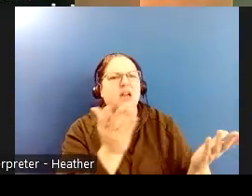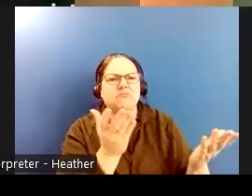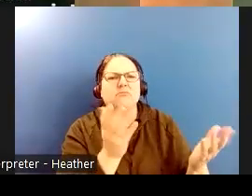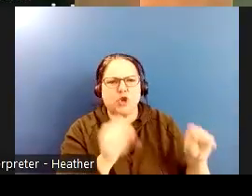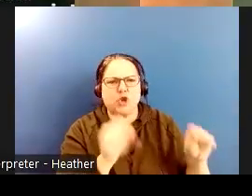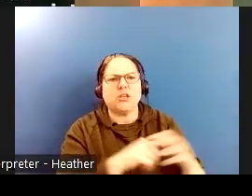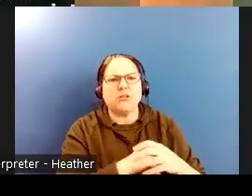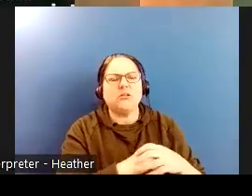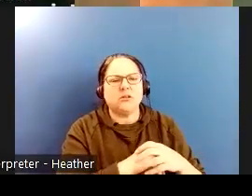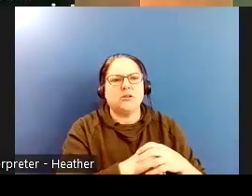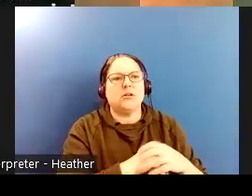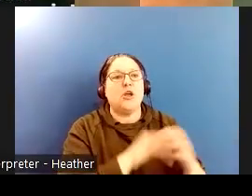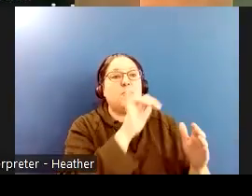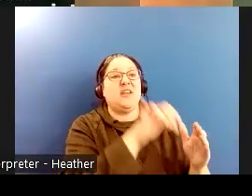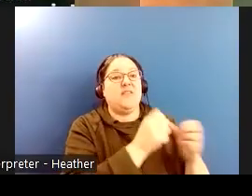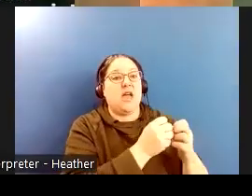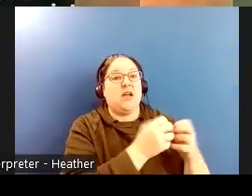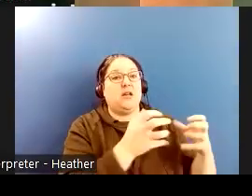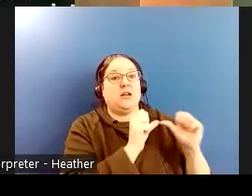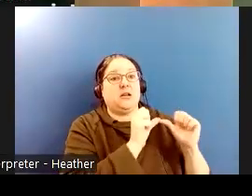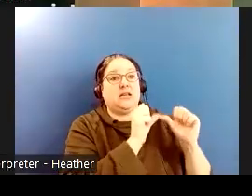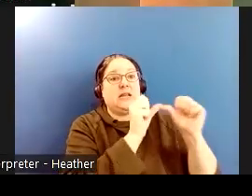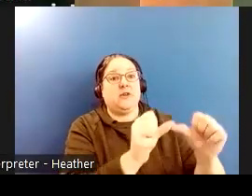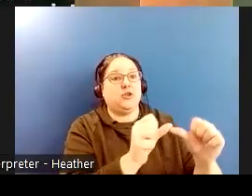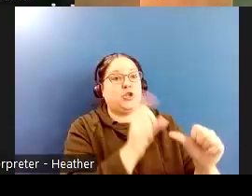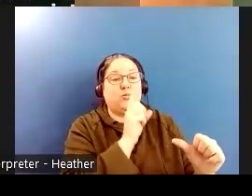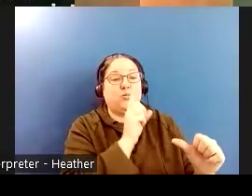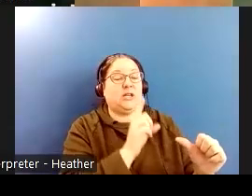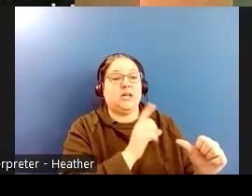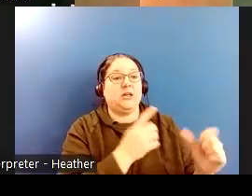that inflammation continues and you really don't want to go to work and you probably shouldn't.